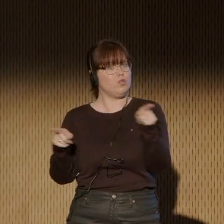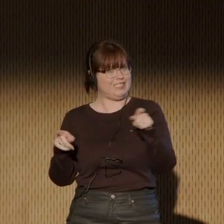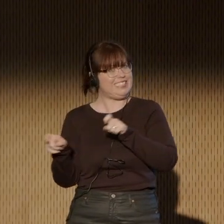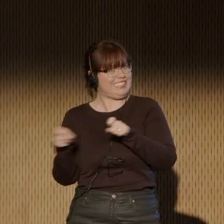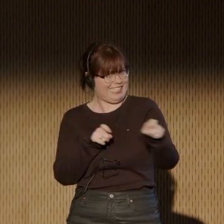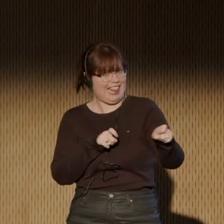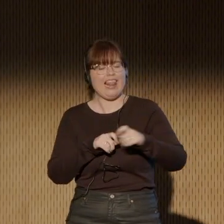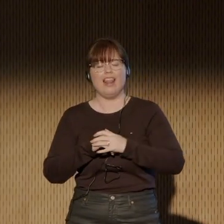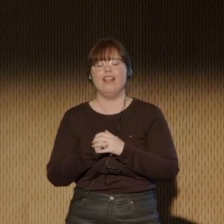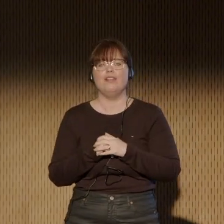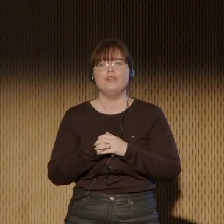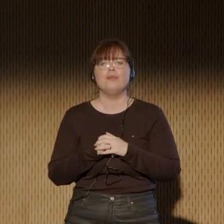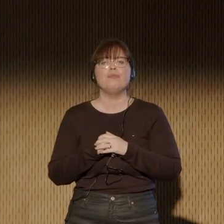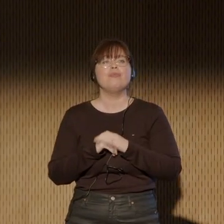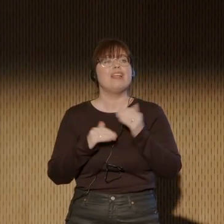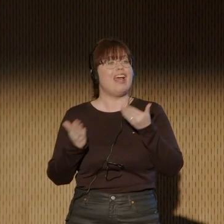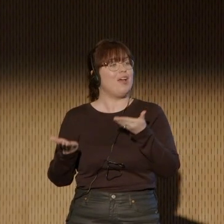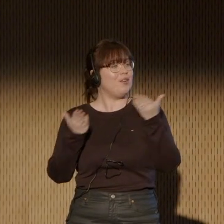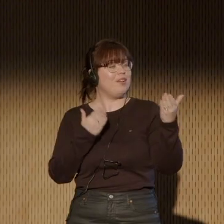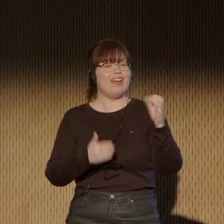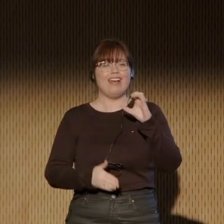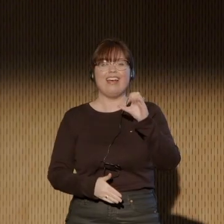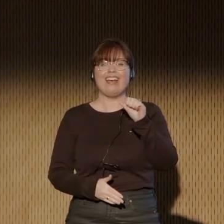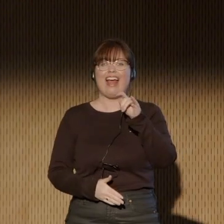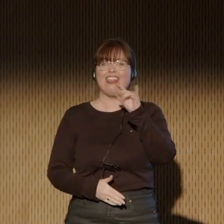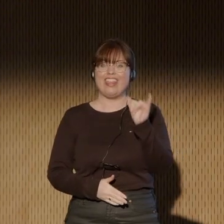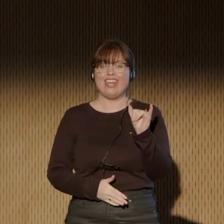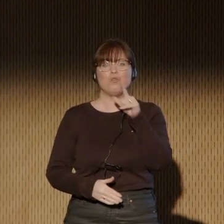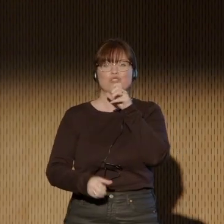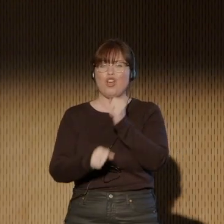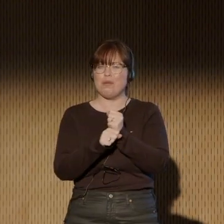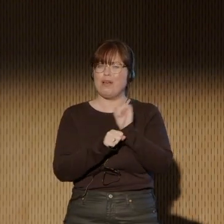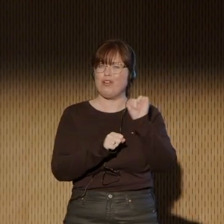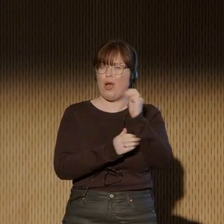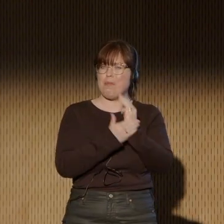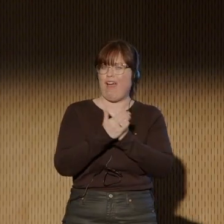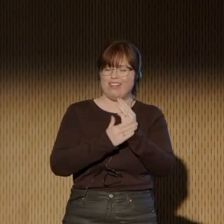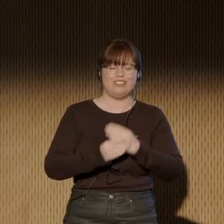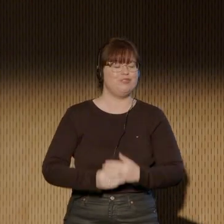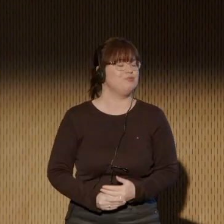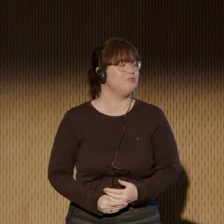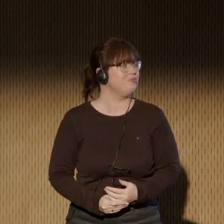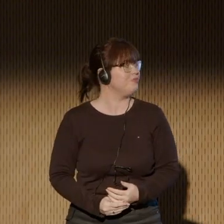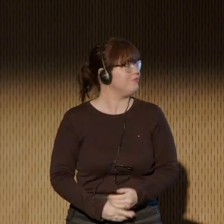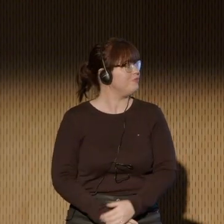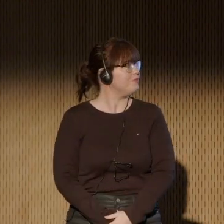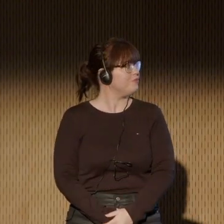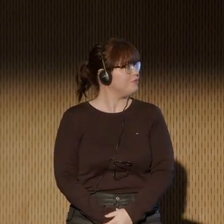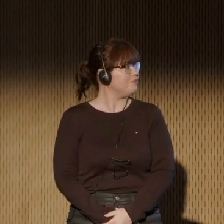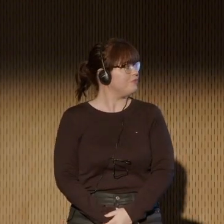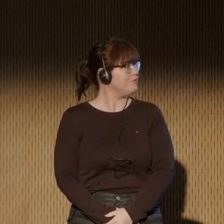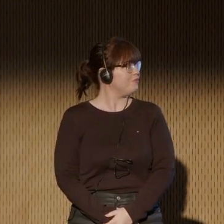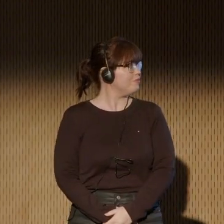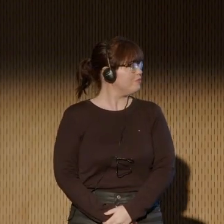work. And I'm going to hand over to Kathie now to tell you about the next part of the research.